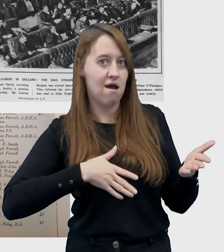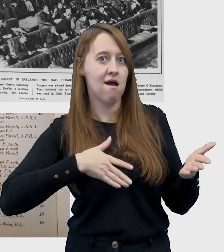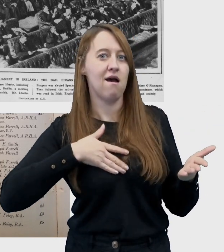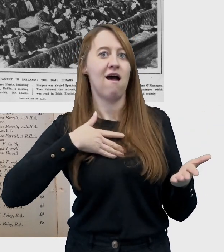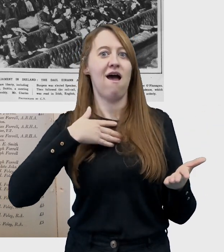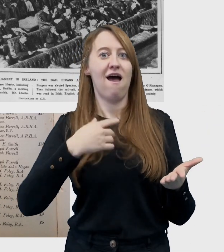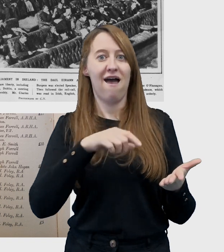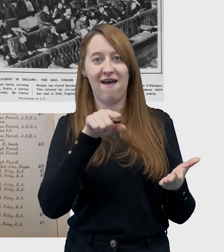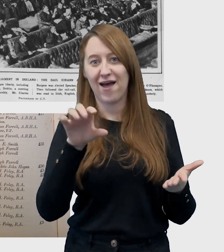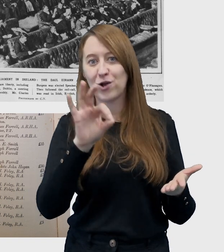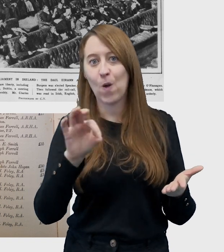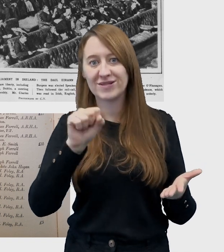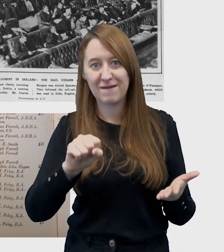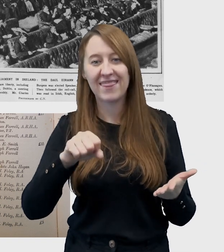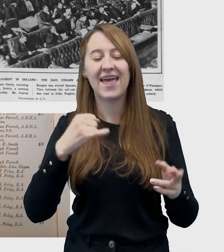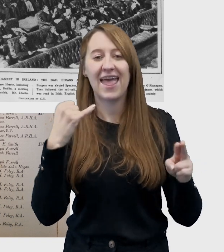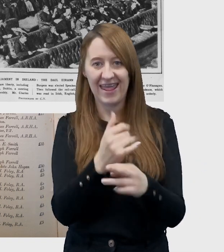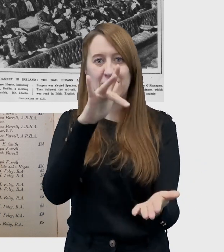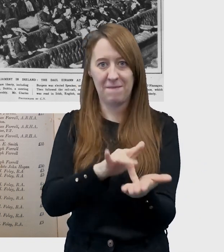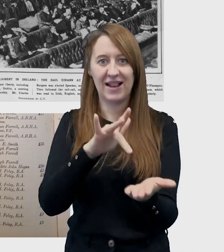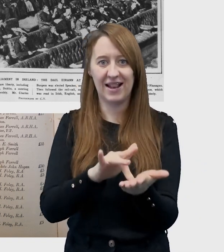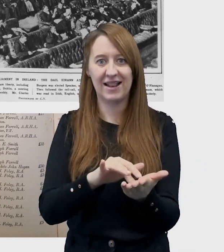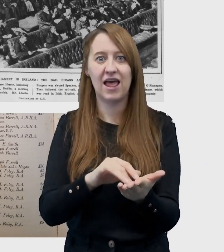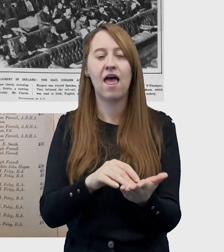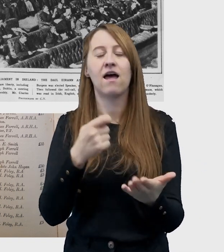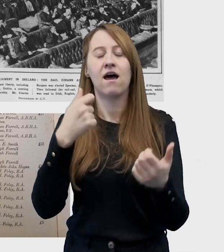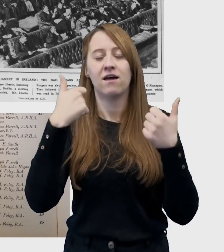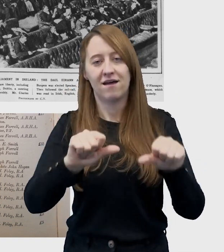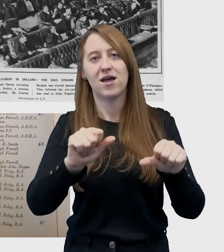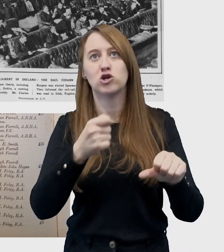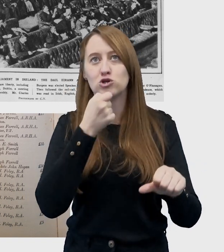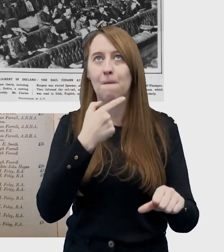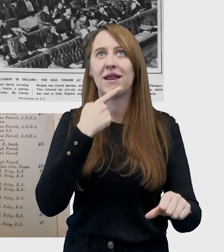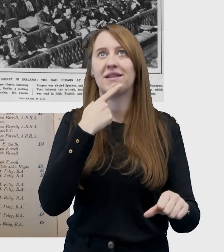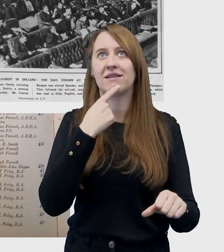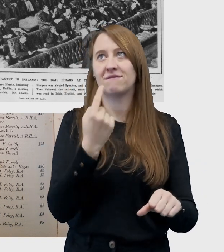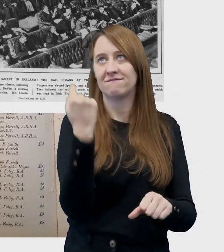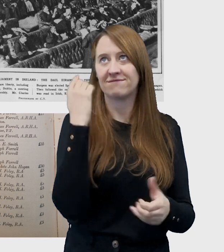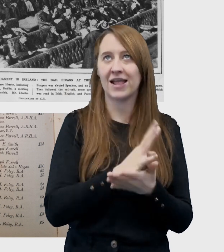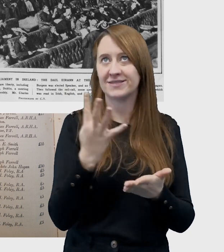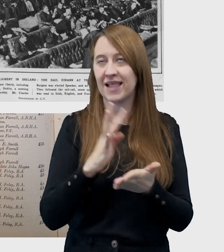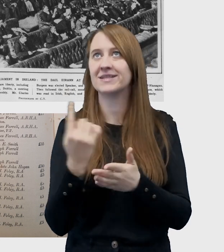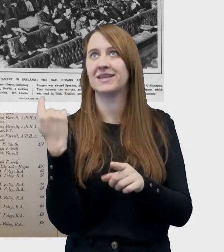plaster cast of Goldsmith in Dublin painted white. And we said, OK, that's quite interesting. This is a point,